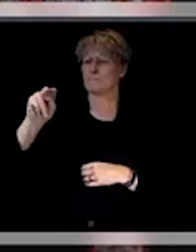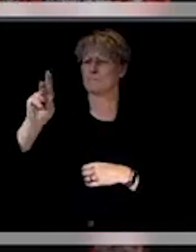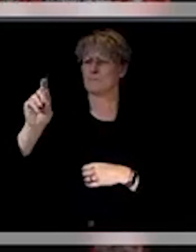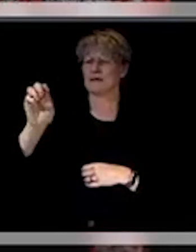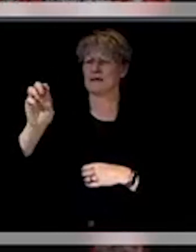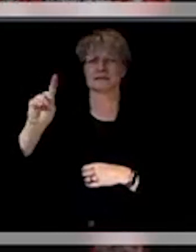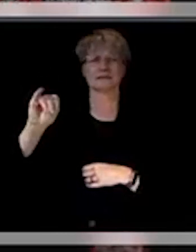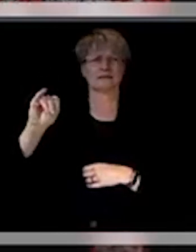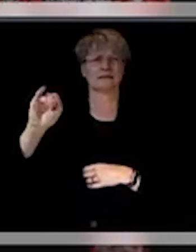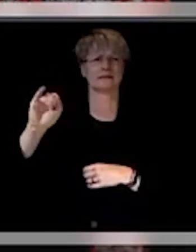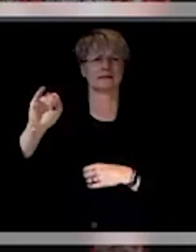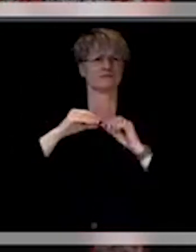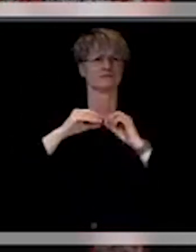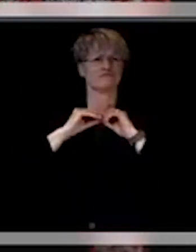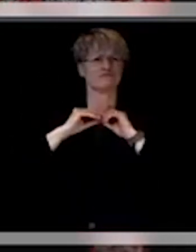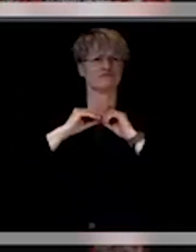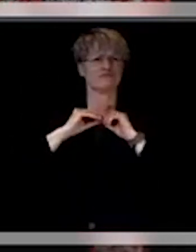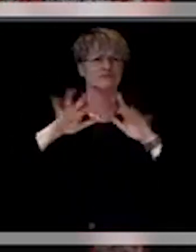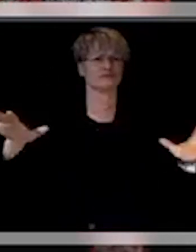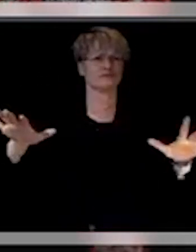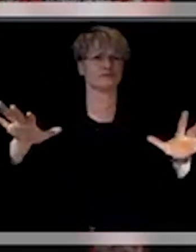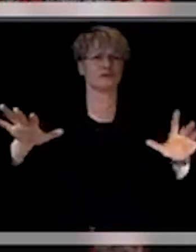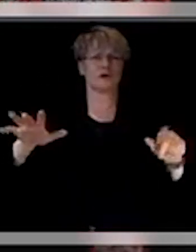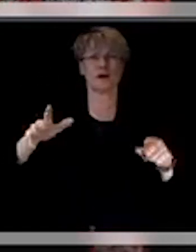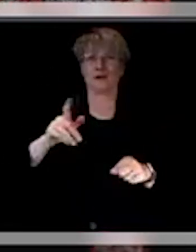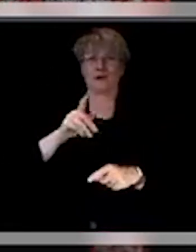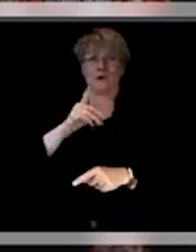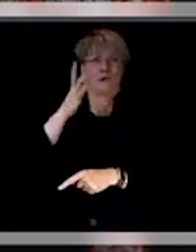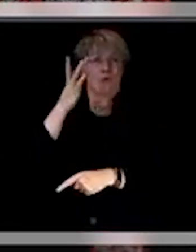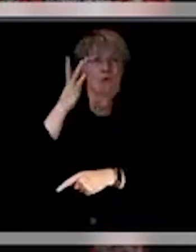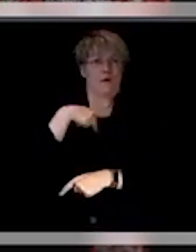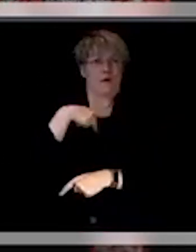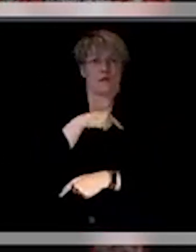the numbers are going up because of testing, but there is no dramatic increase in deaths